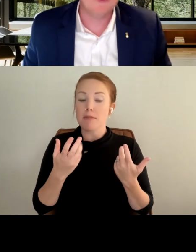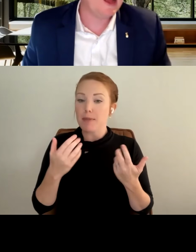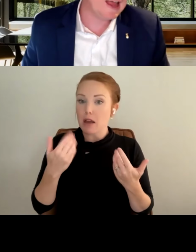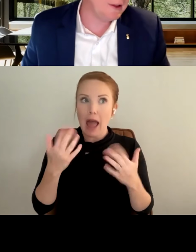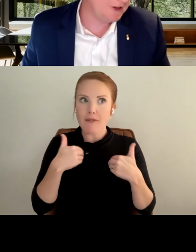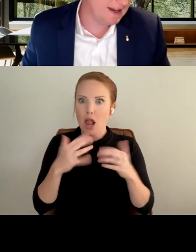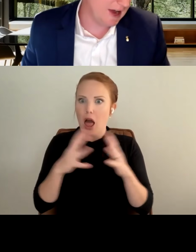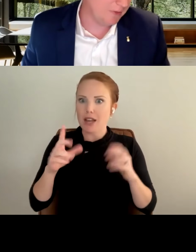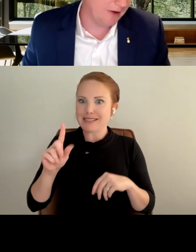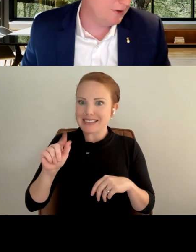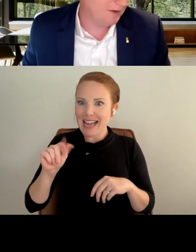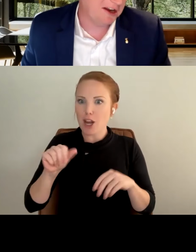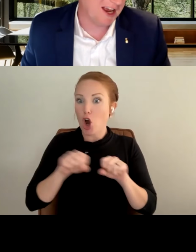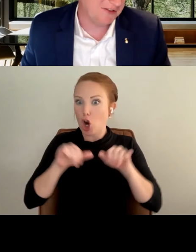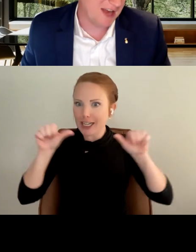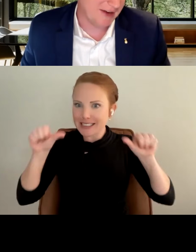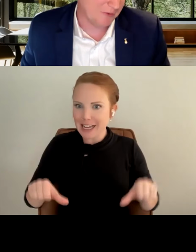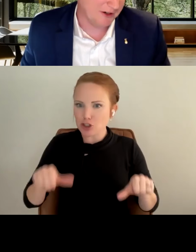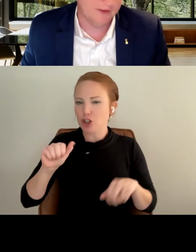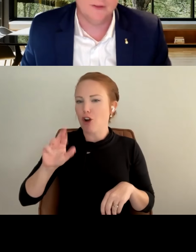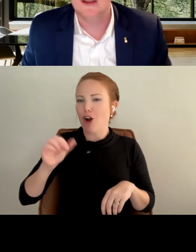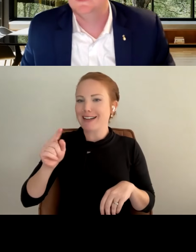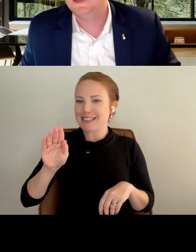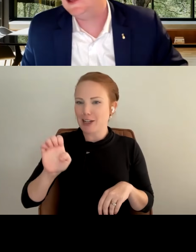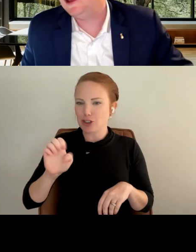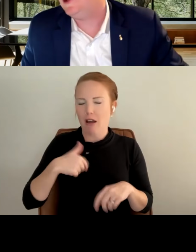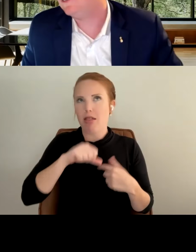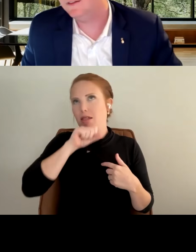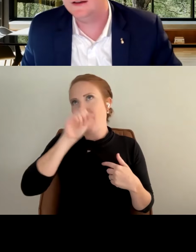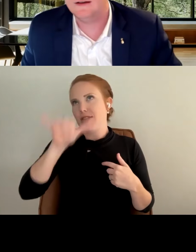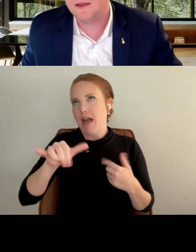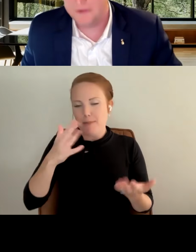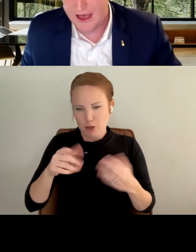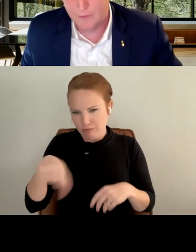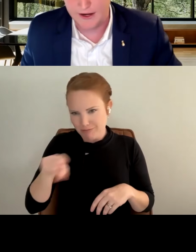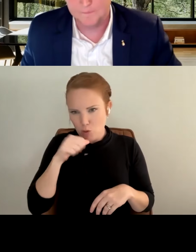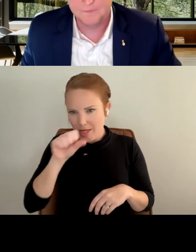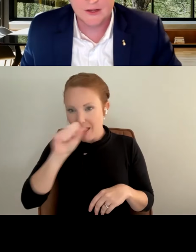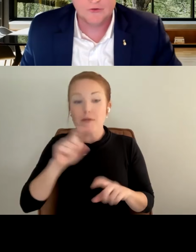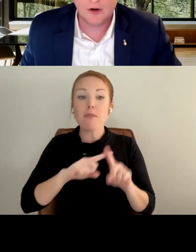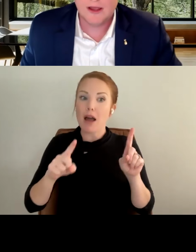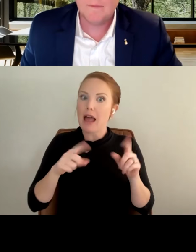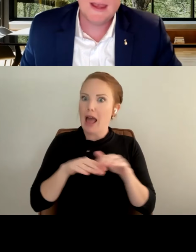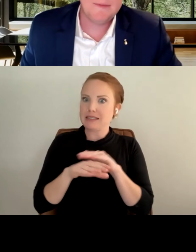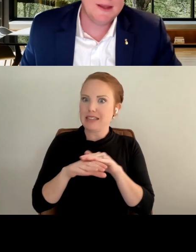which I love to geek out about but I recognize not everyone does, and access it that way? So maybe,